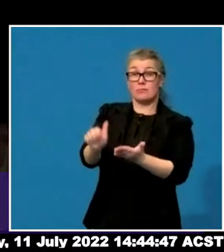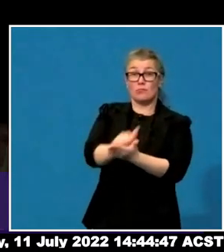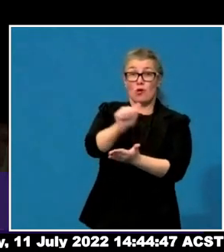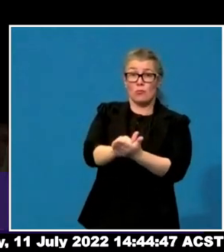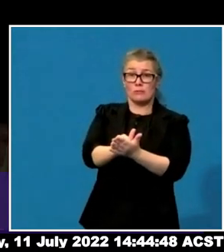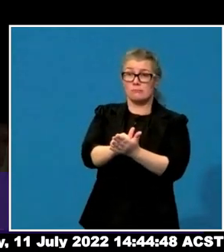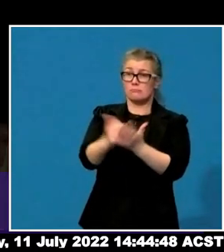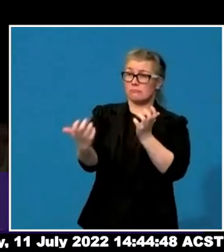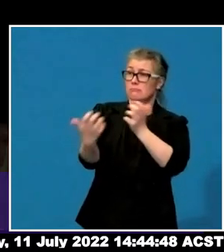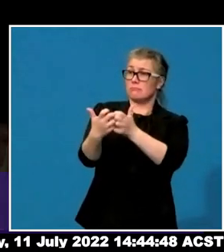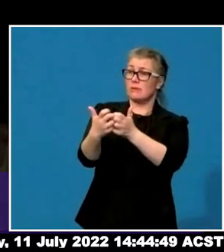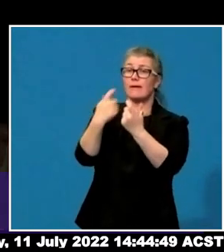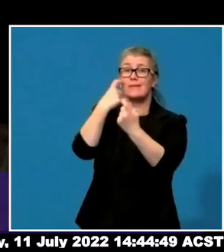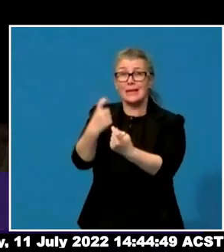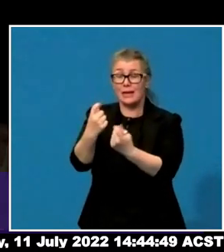care and support when it is needed by Joziah.